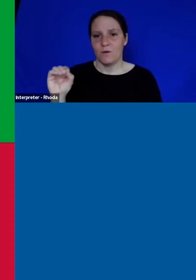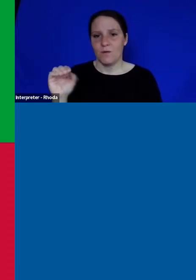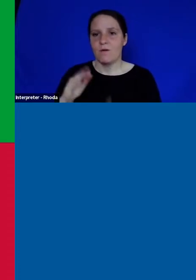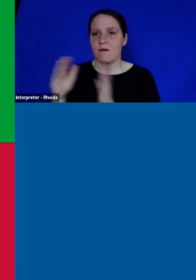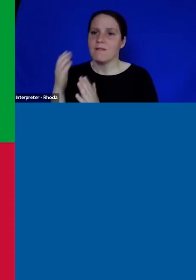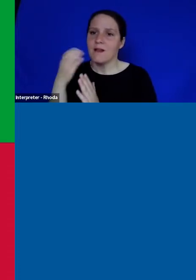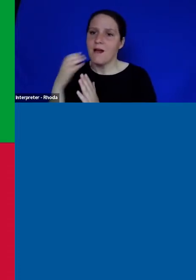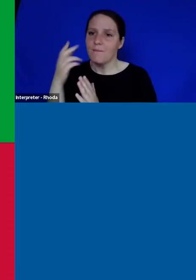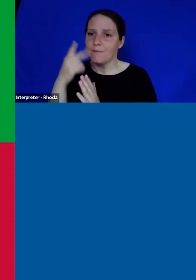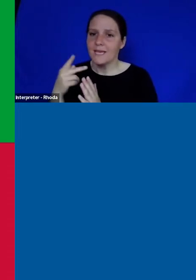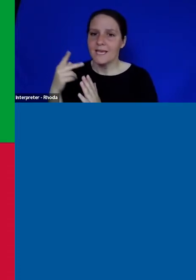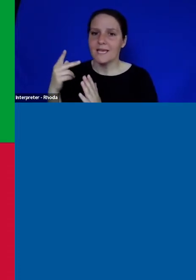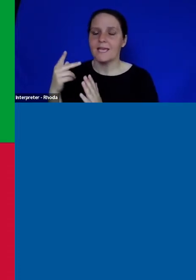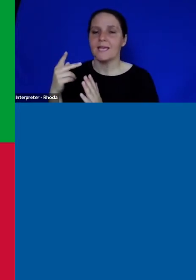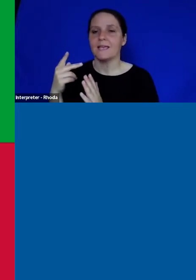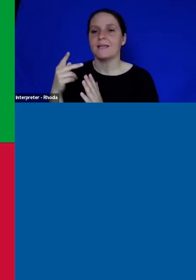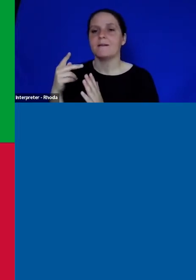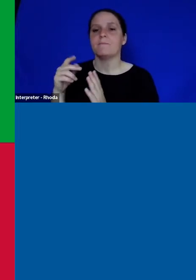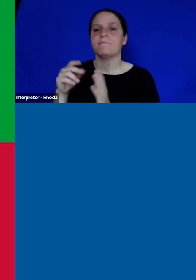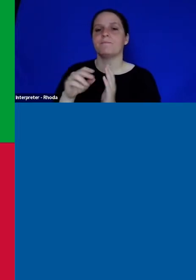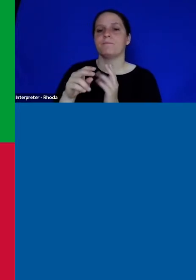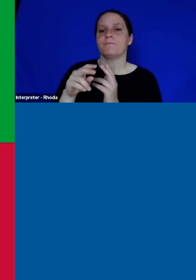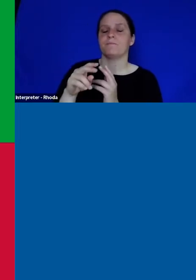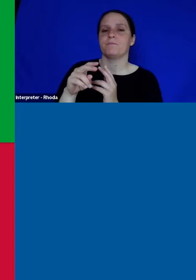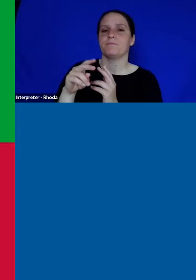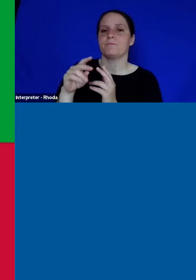which is what we used for the body text